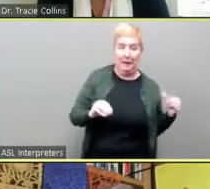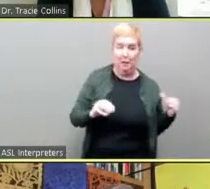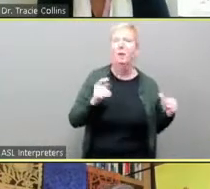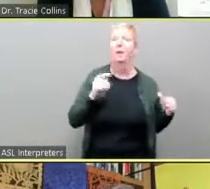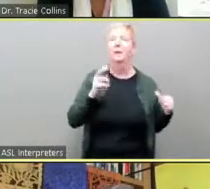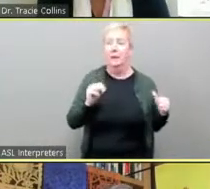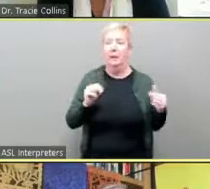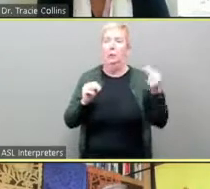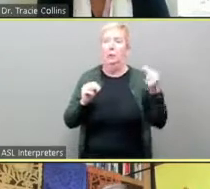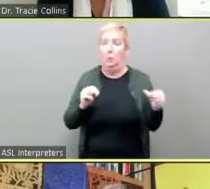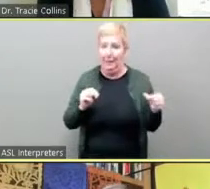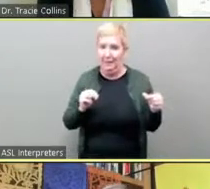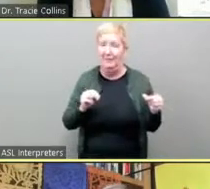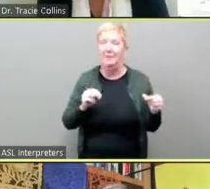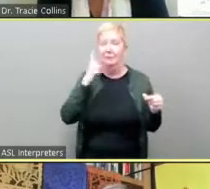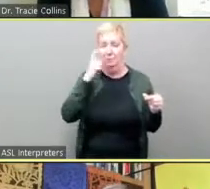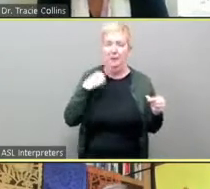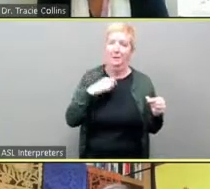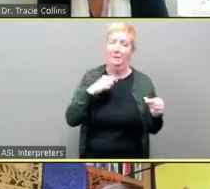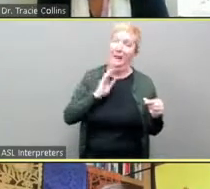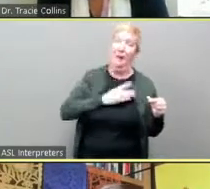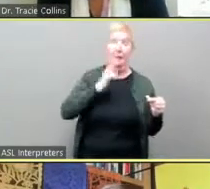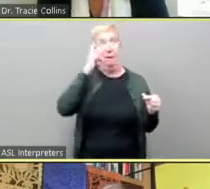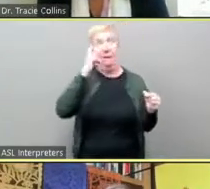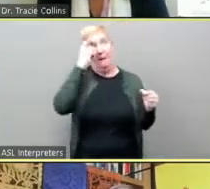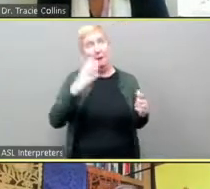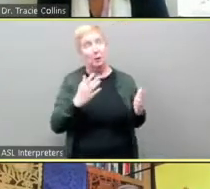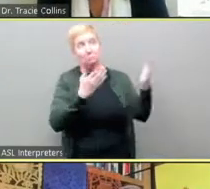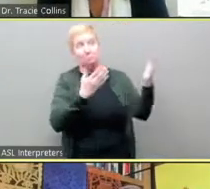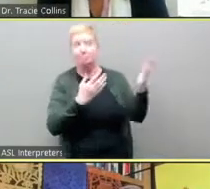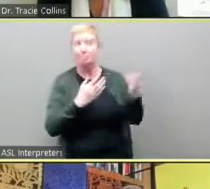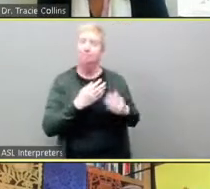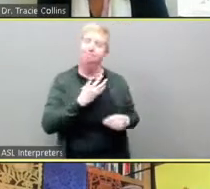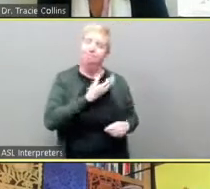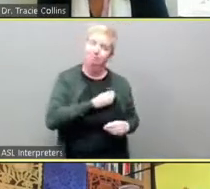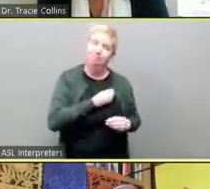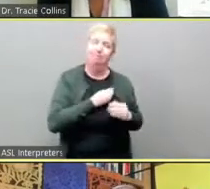thanks to the benevolence of our governor who actually took these new